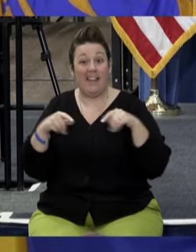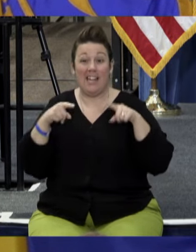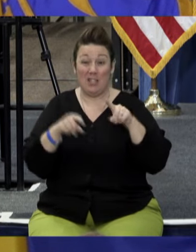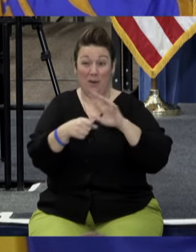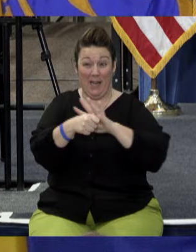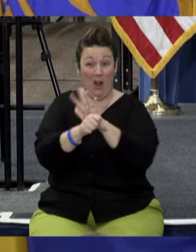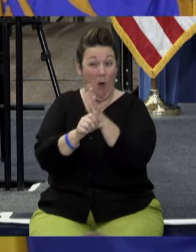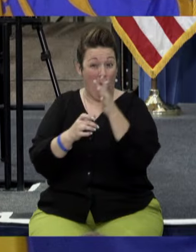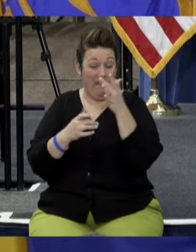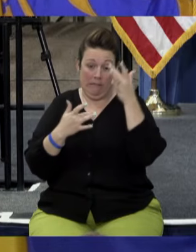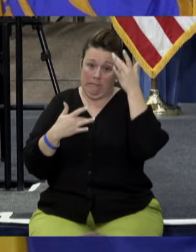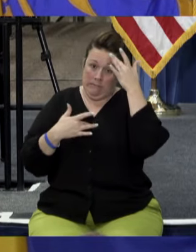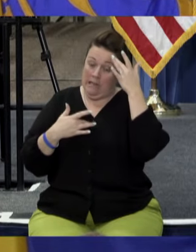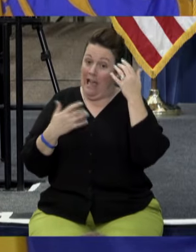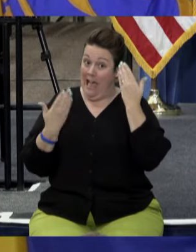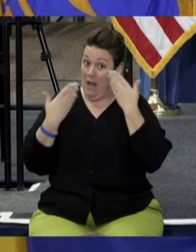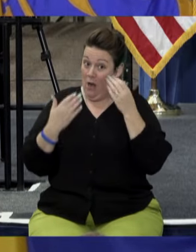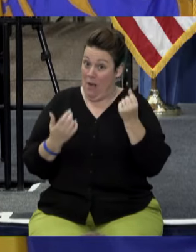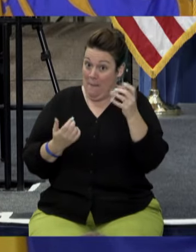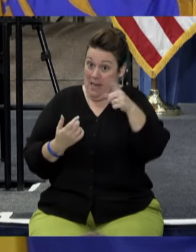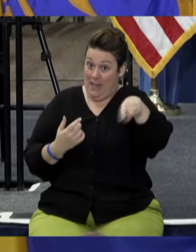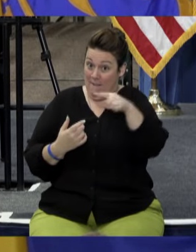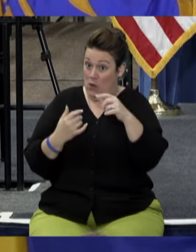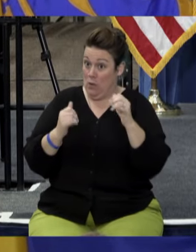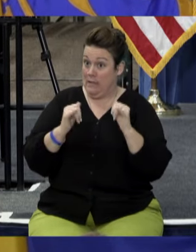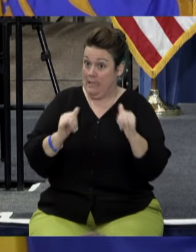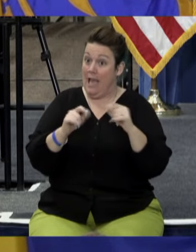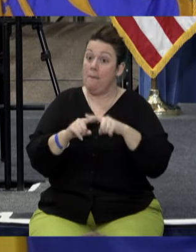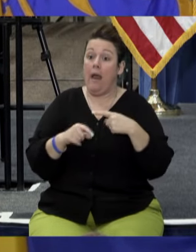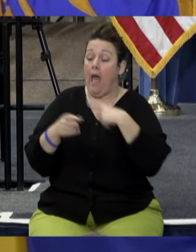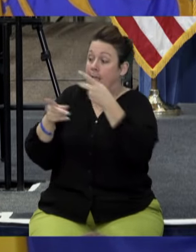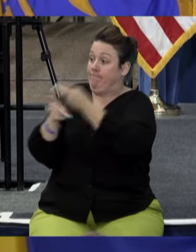I don't know how many of you might have done this, but I cared for my mom behind